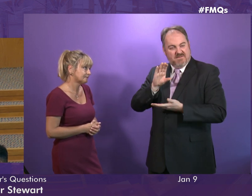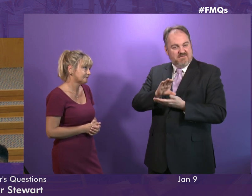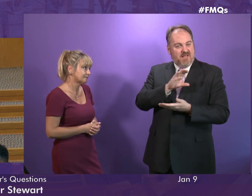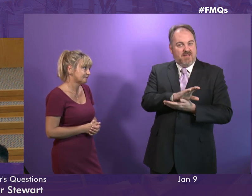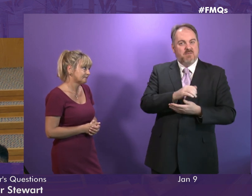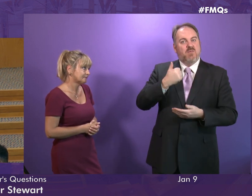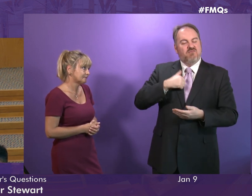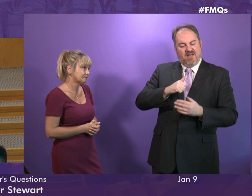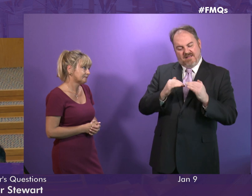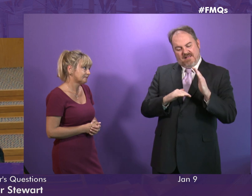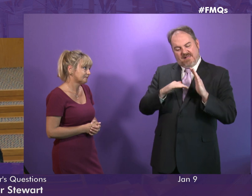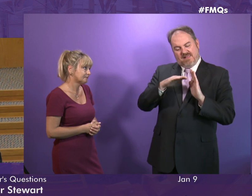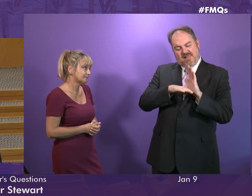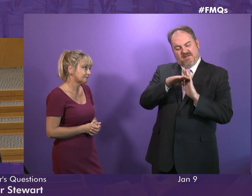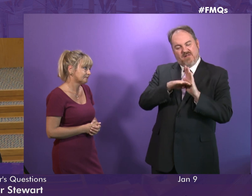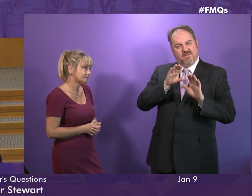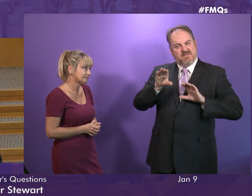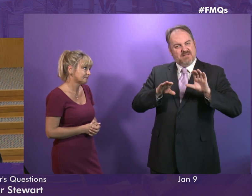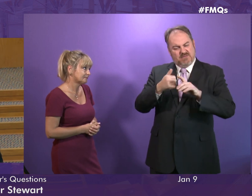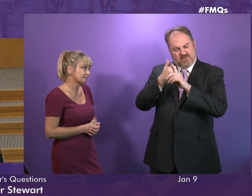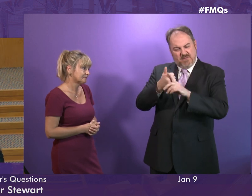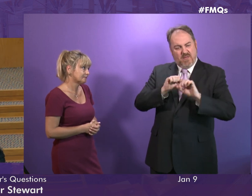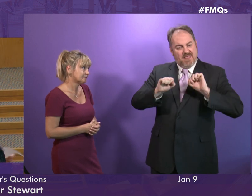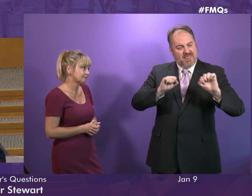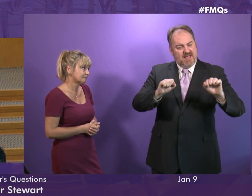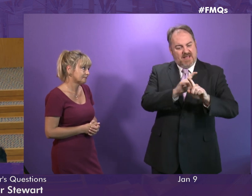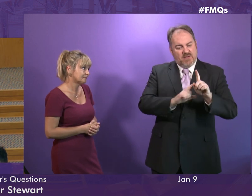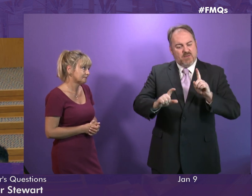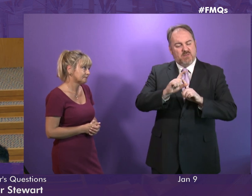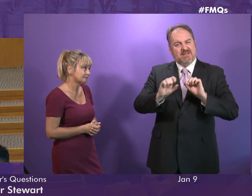which they deserve, so that they can support the communities that they represent?